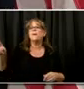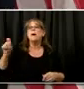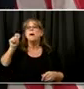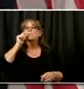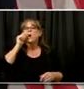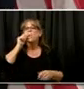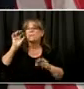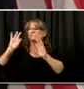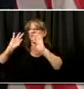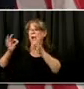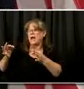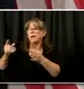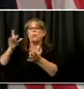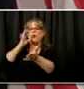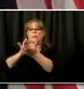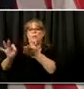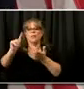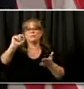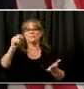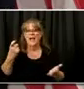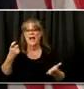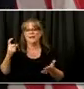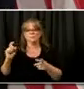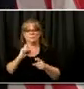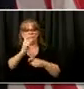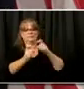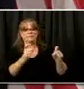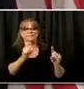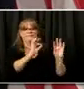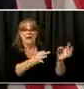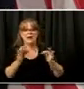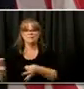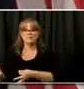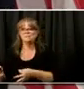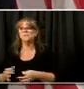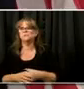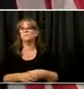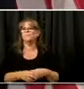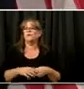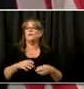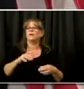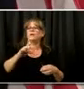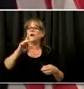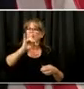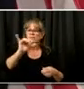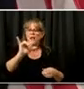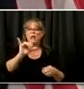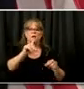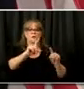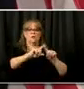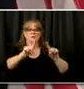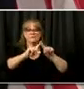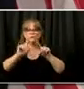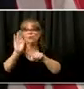who have helped help coloradonow.org corporations individuals nonprofits thanks to your generosity